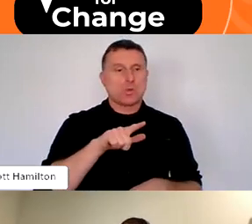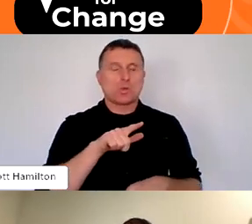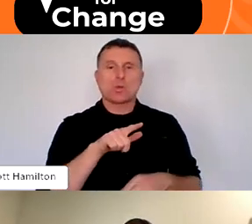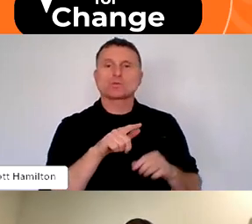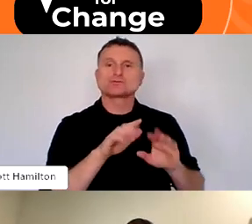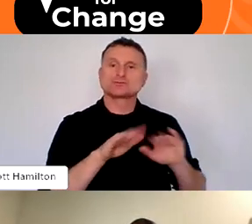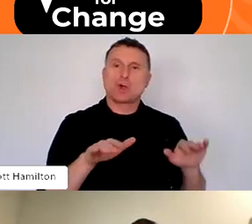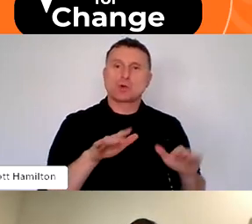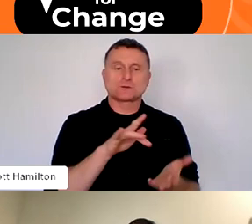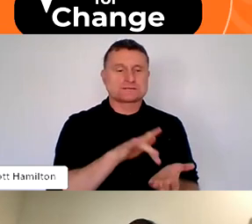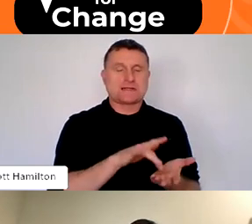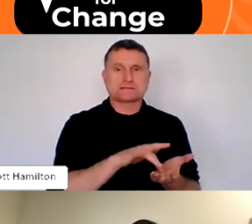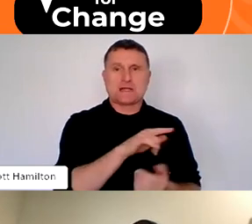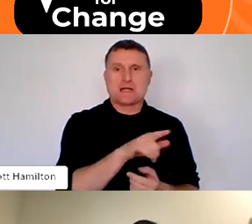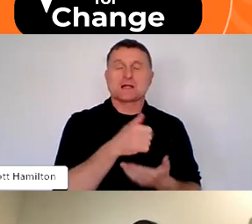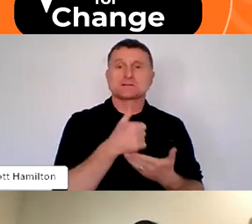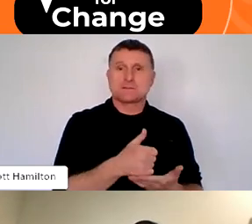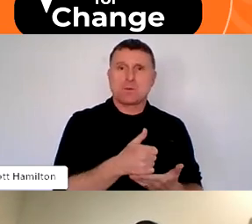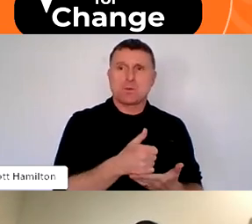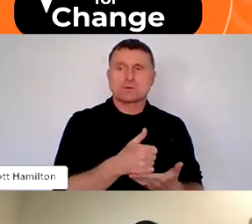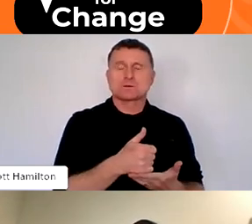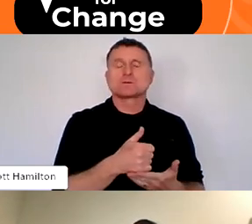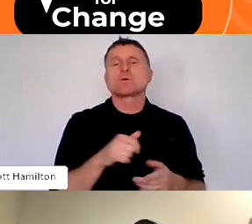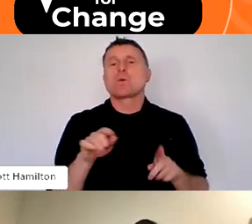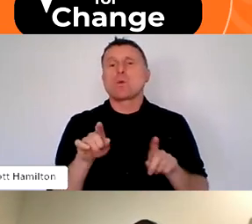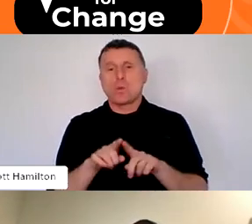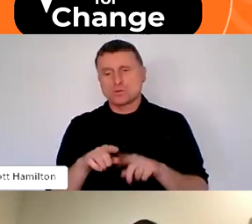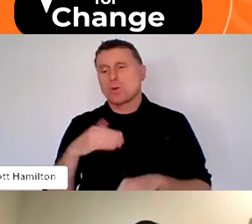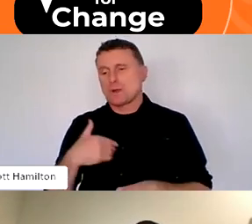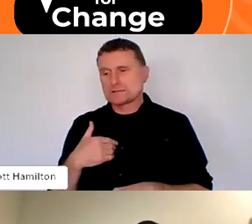not requires the support of an education support worker. So they